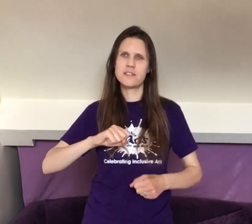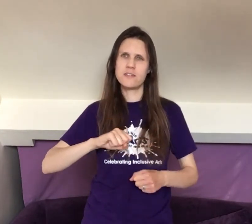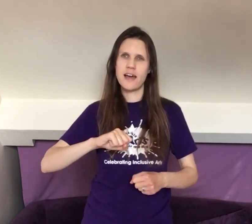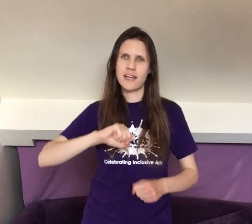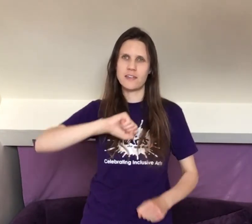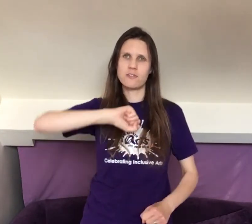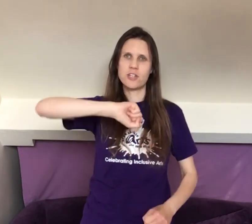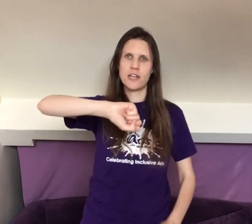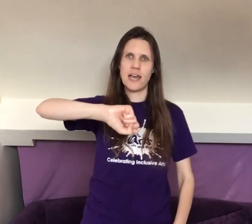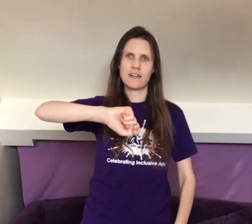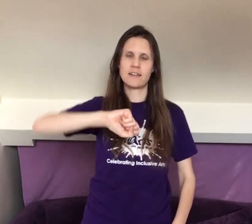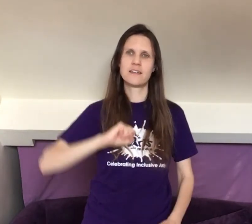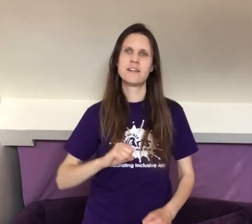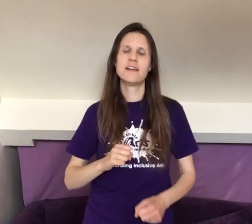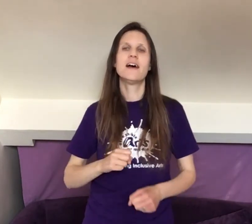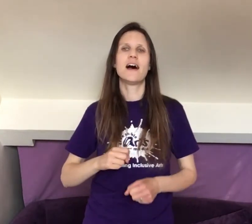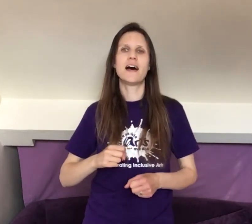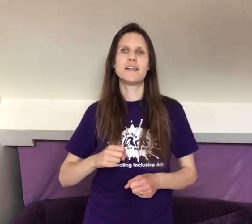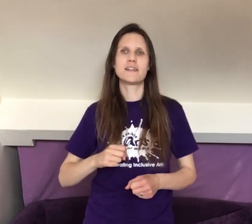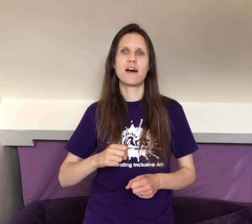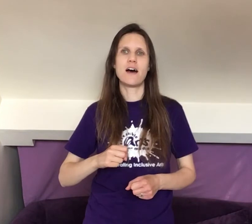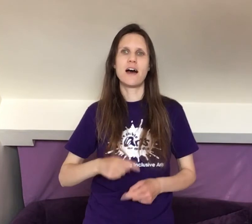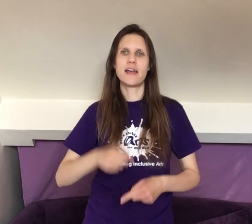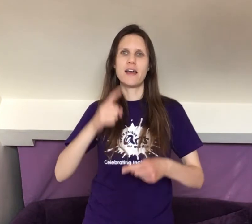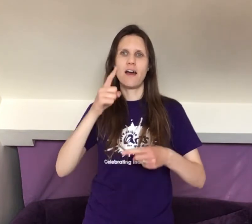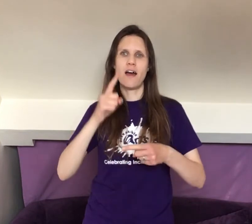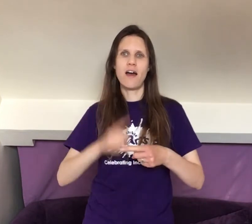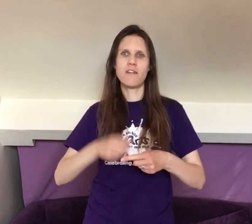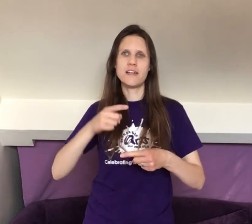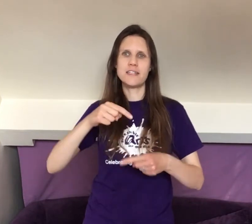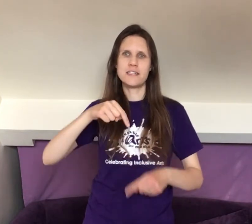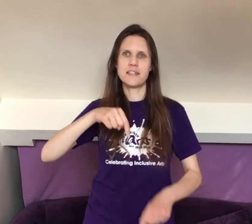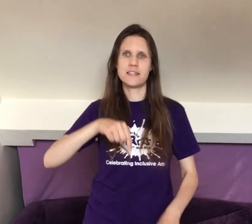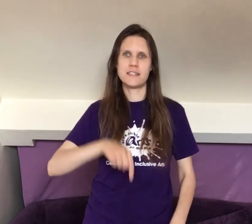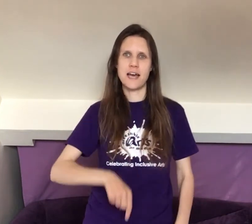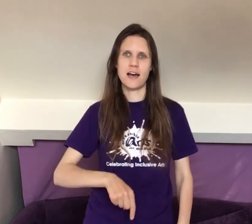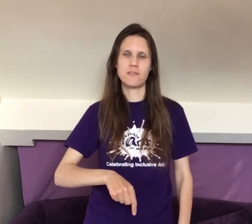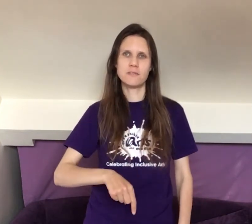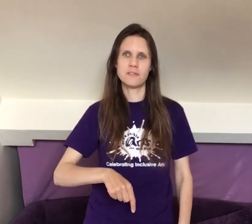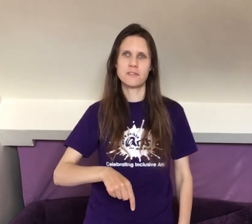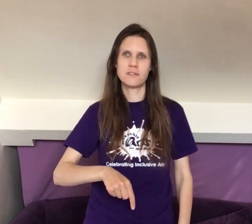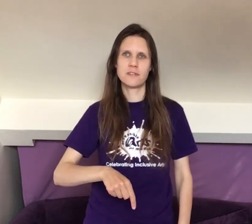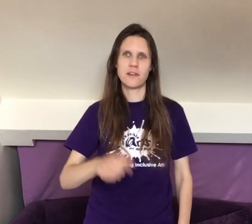Let’s do that again, your turn again. And I hurried down.